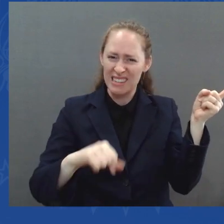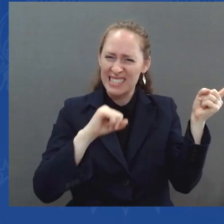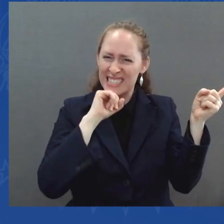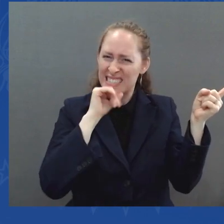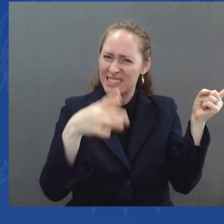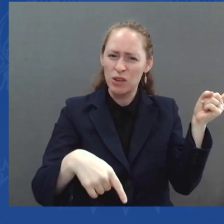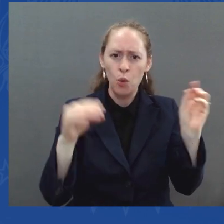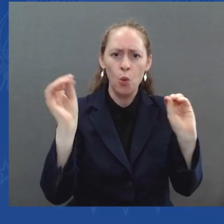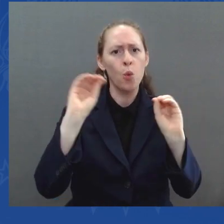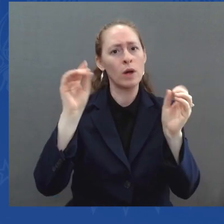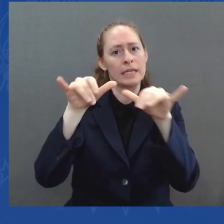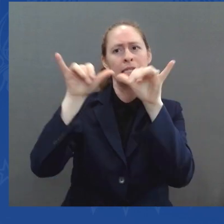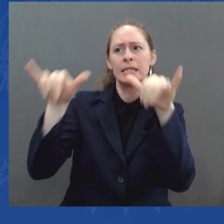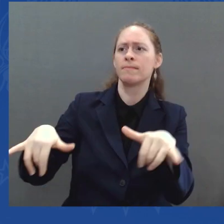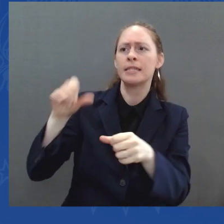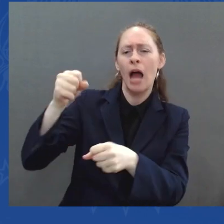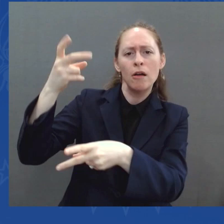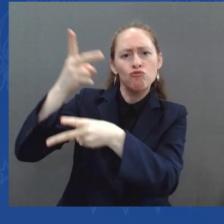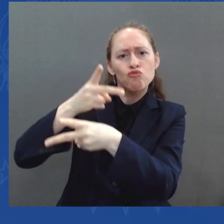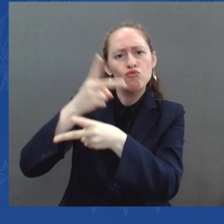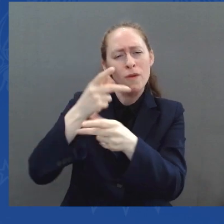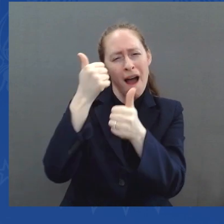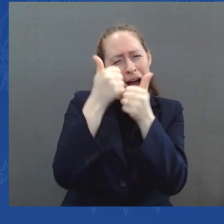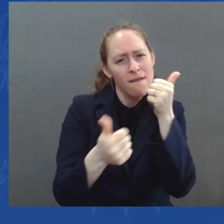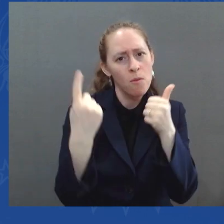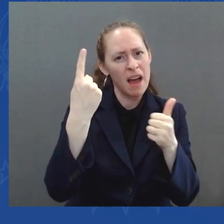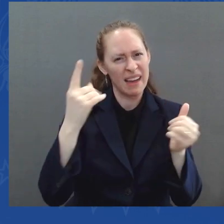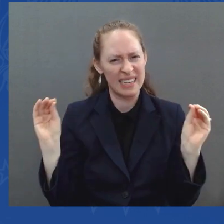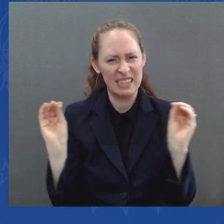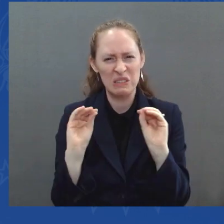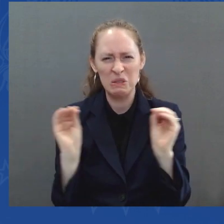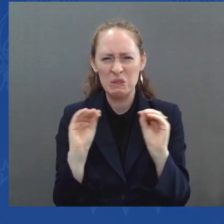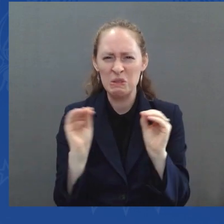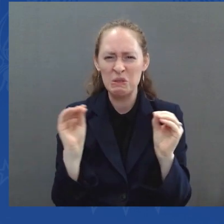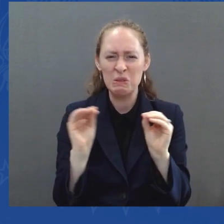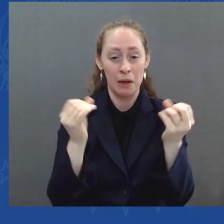often because their employers didn't provide it or because it was too expensive.